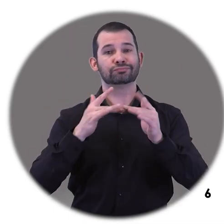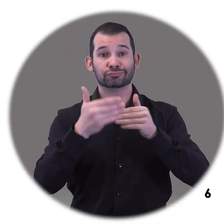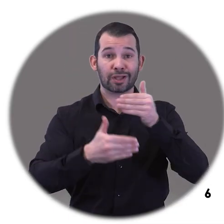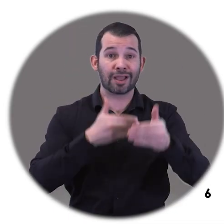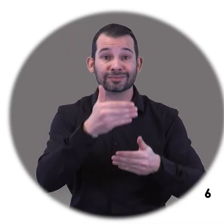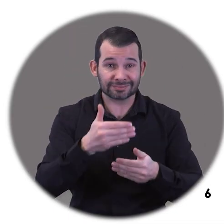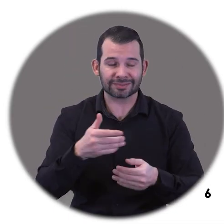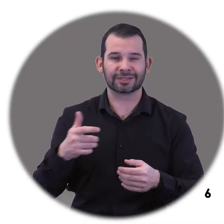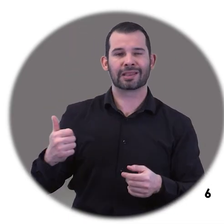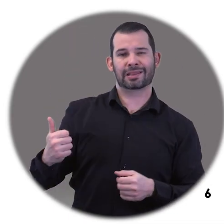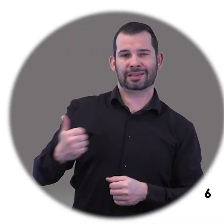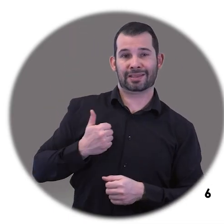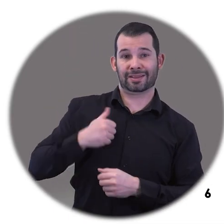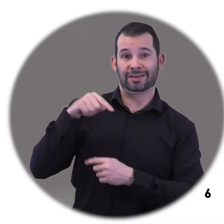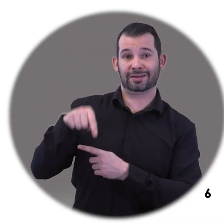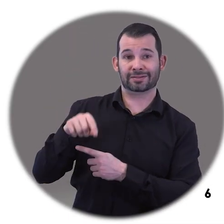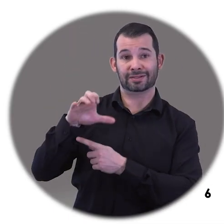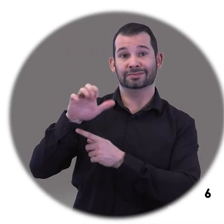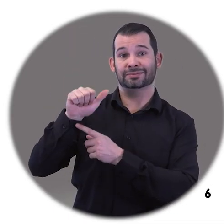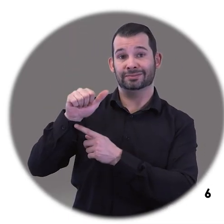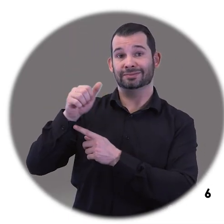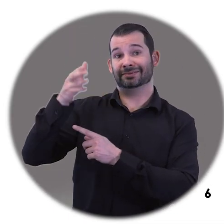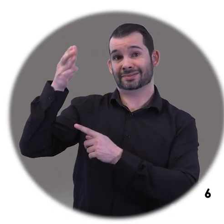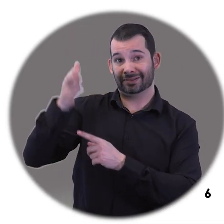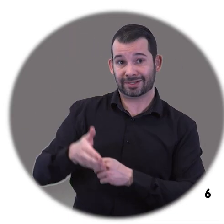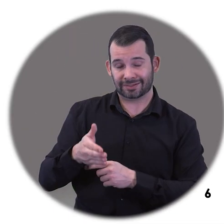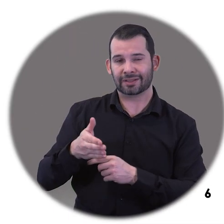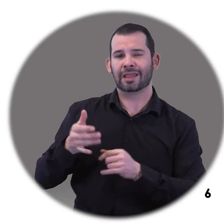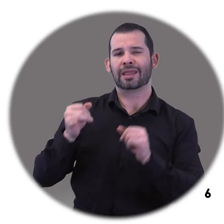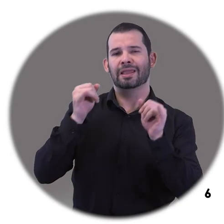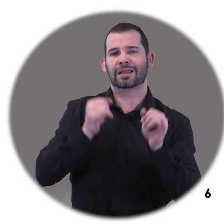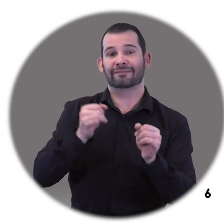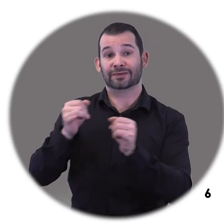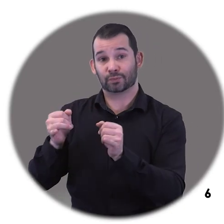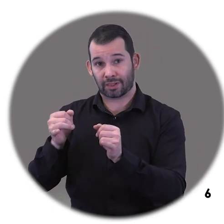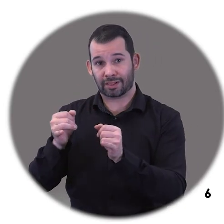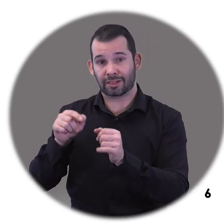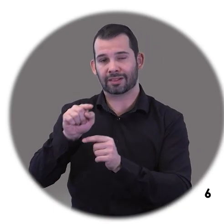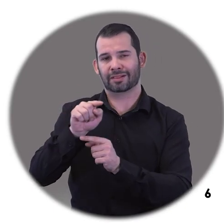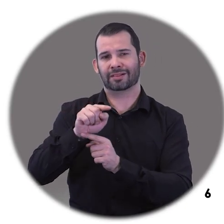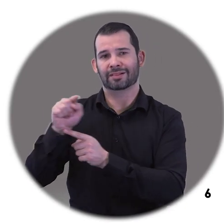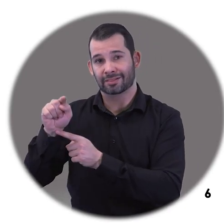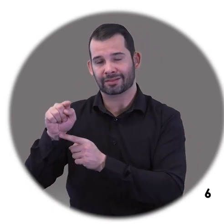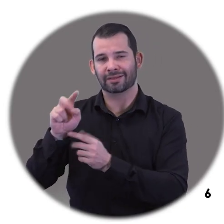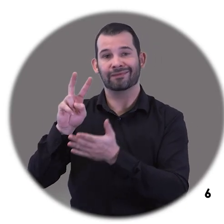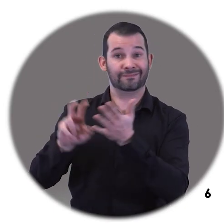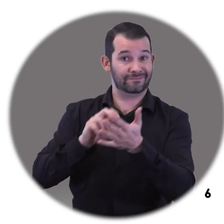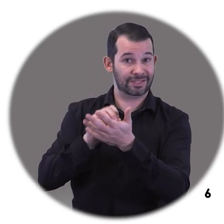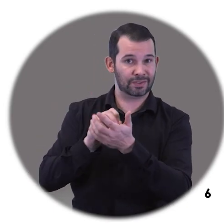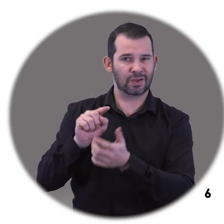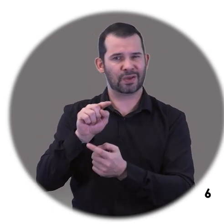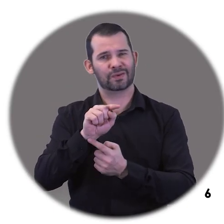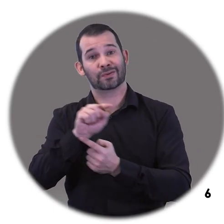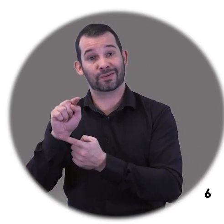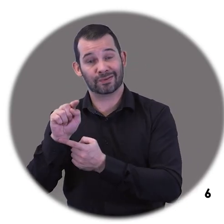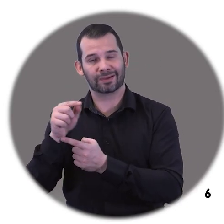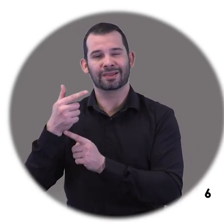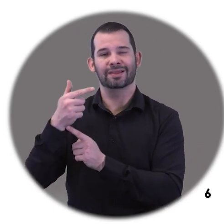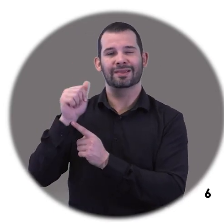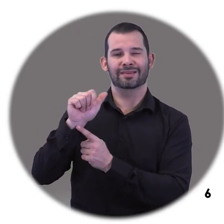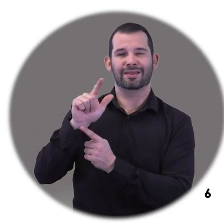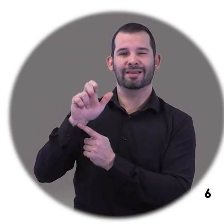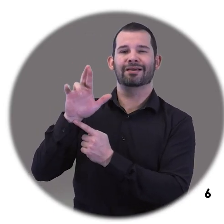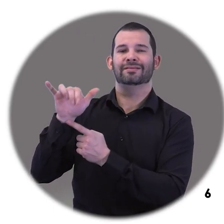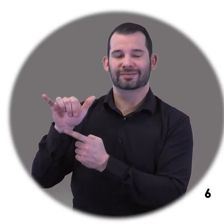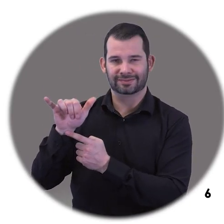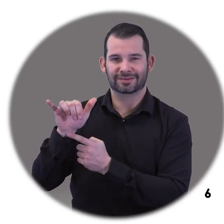canada.ca/individuals-video-gallery